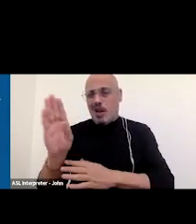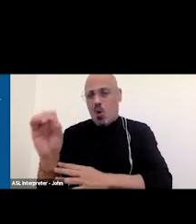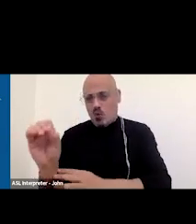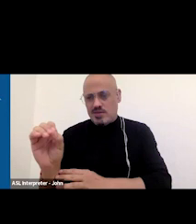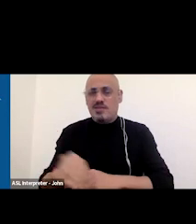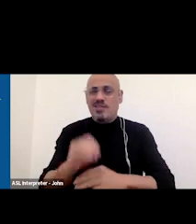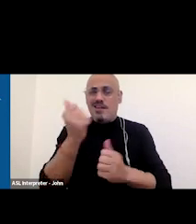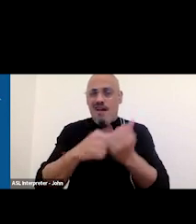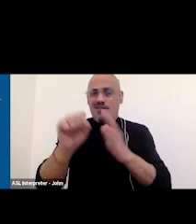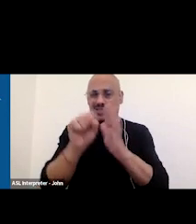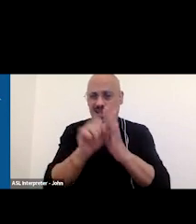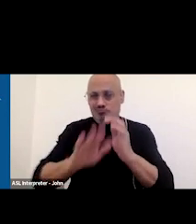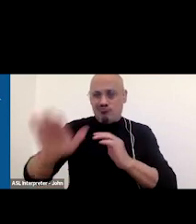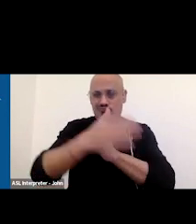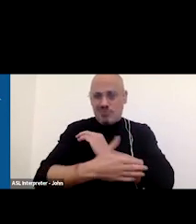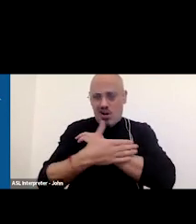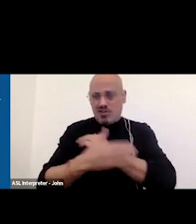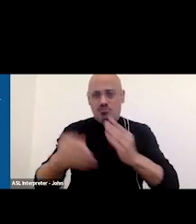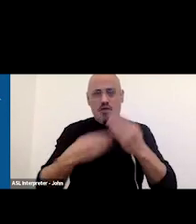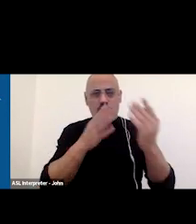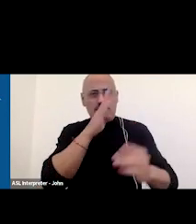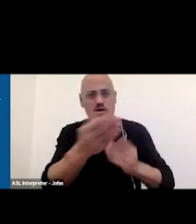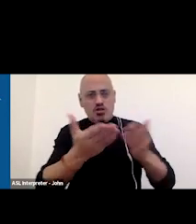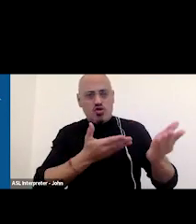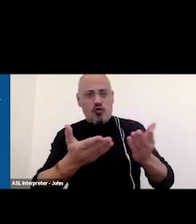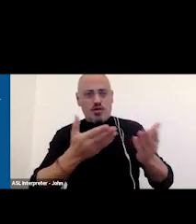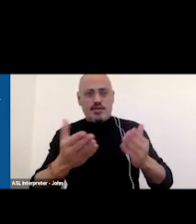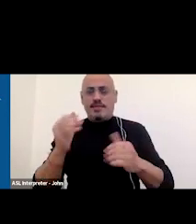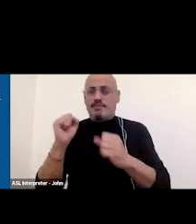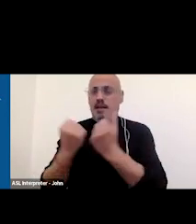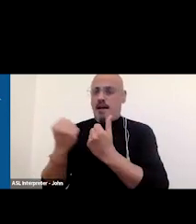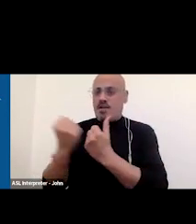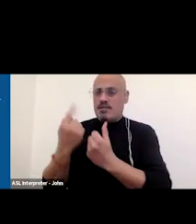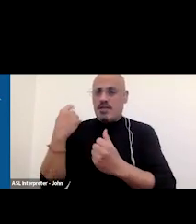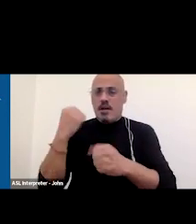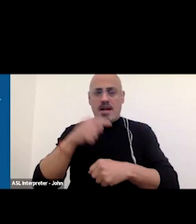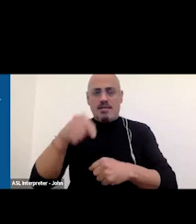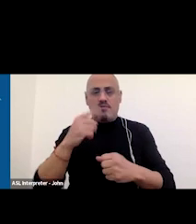in every state across the country to provide direct services and advocacy to make this a reality.